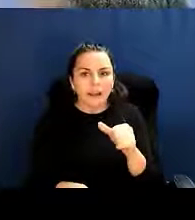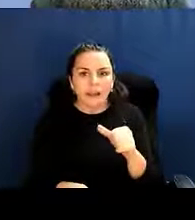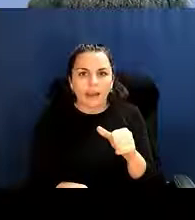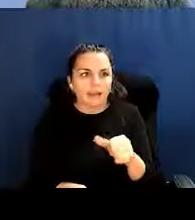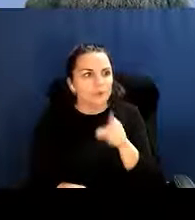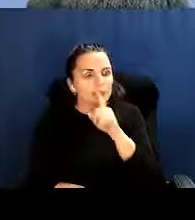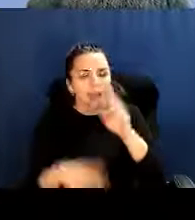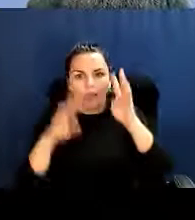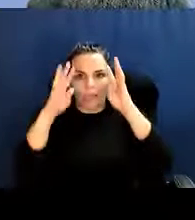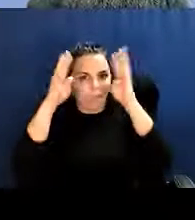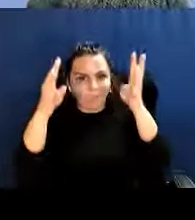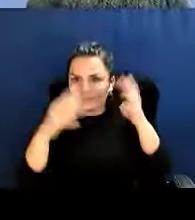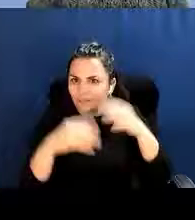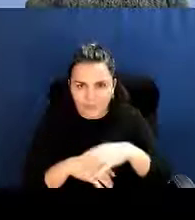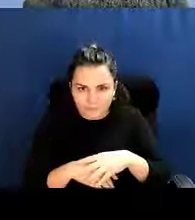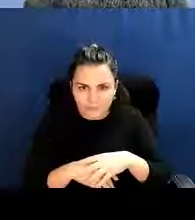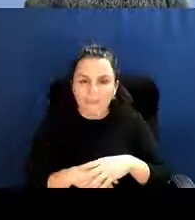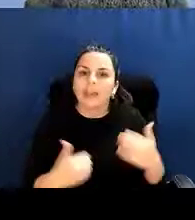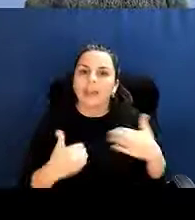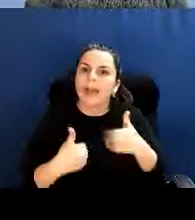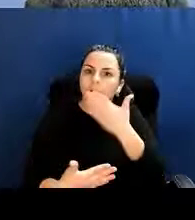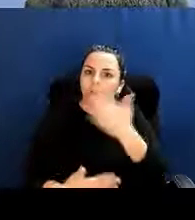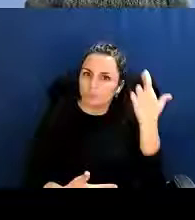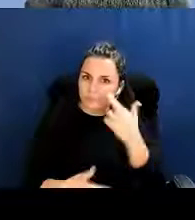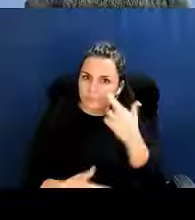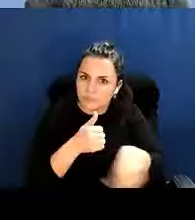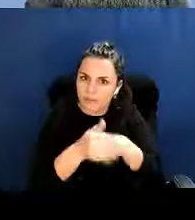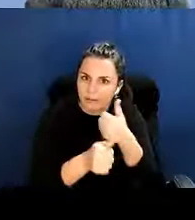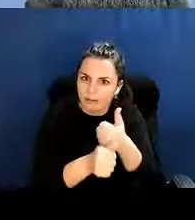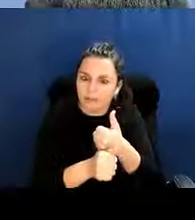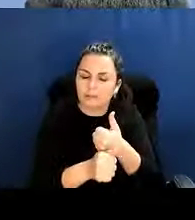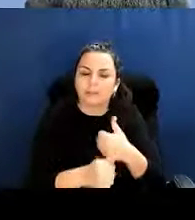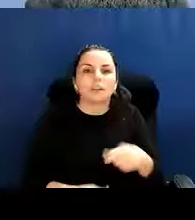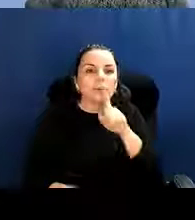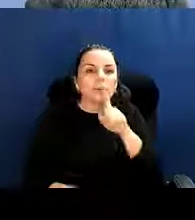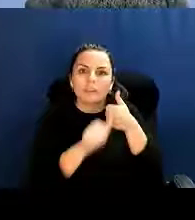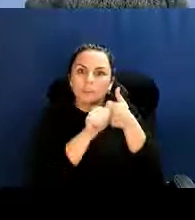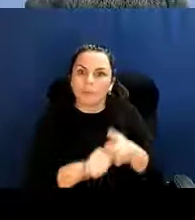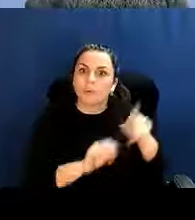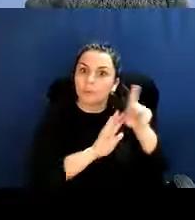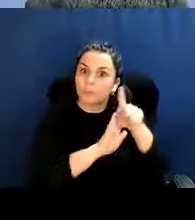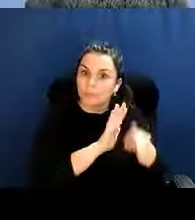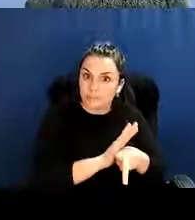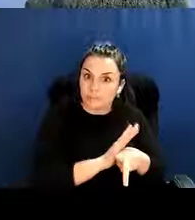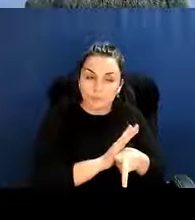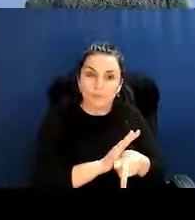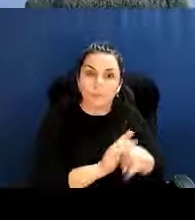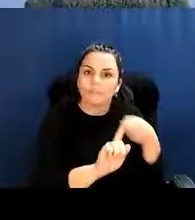Many of them have strong basis on the principles that appeared the in Belmont Report.